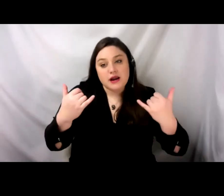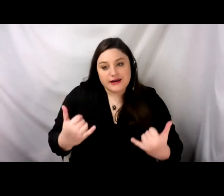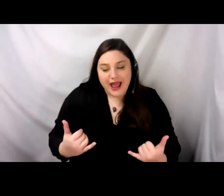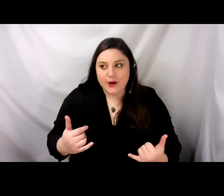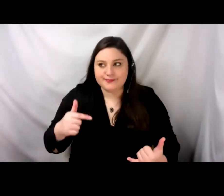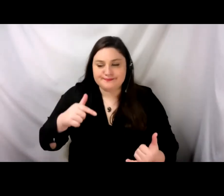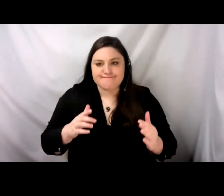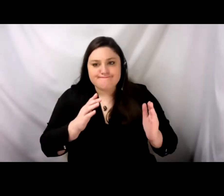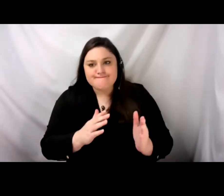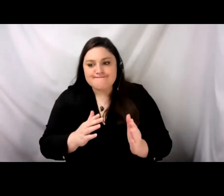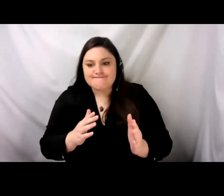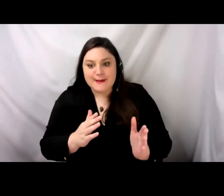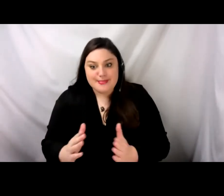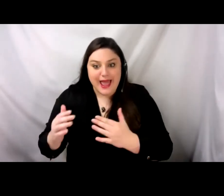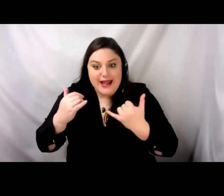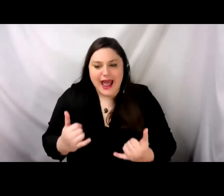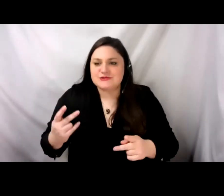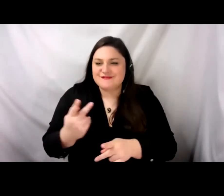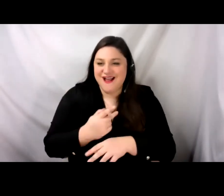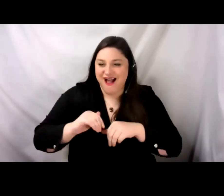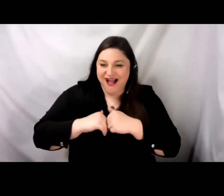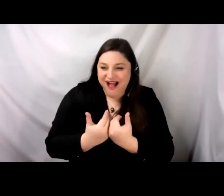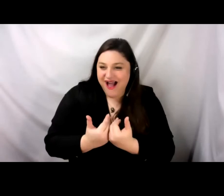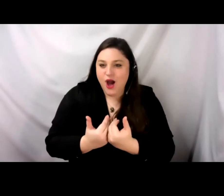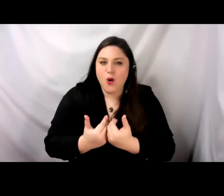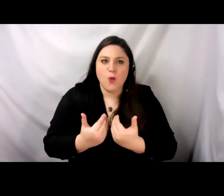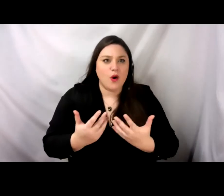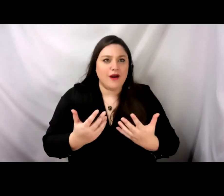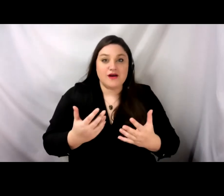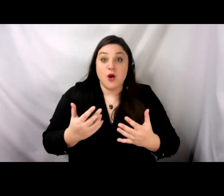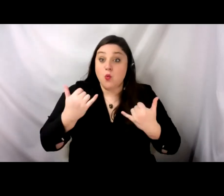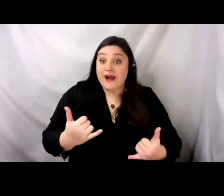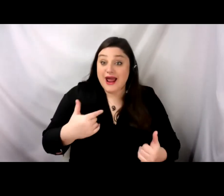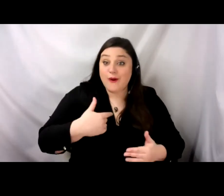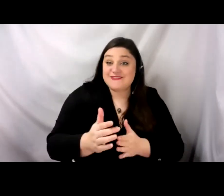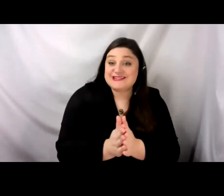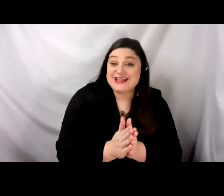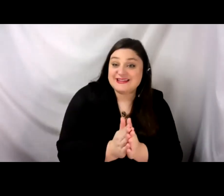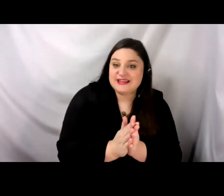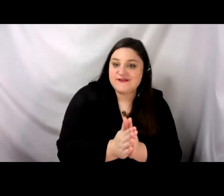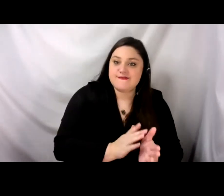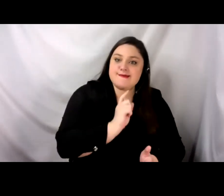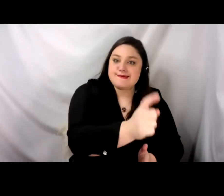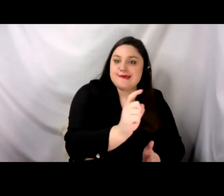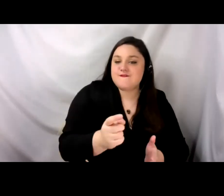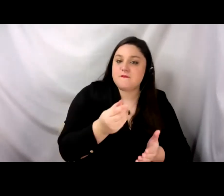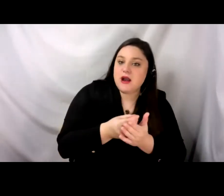vaccination to enforce it somewhat. There has been some